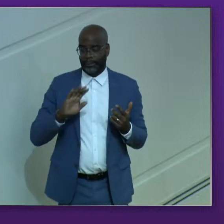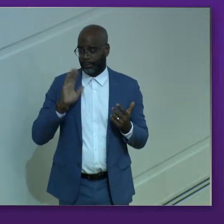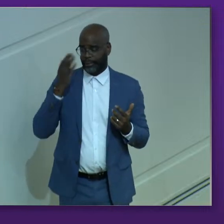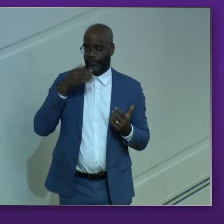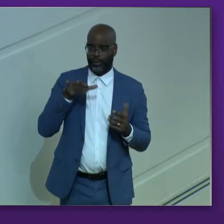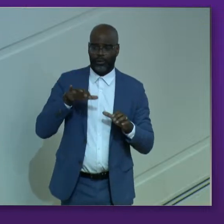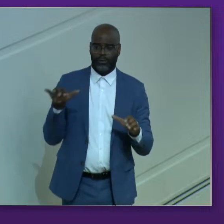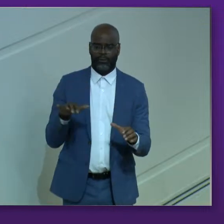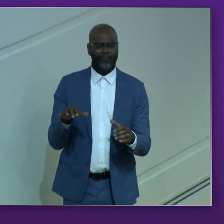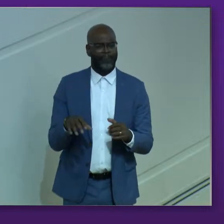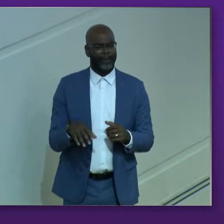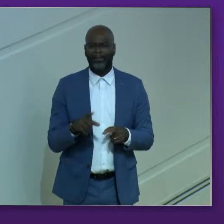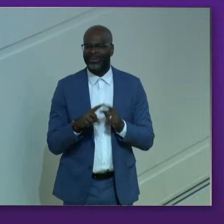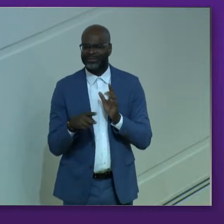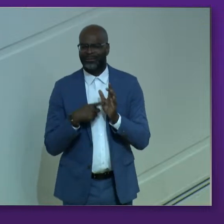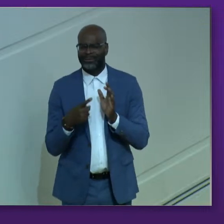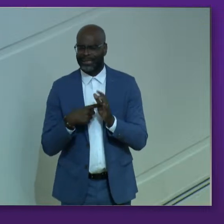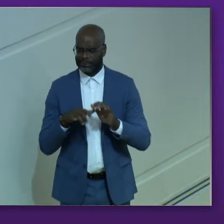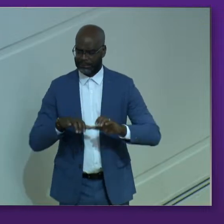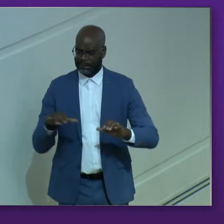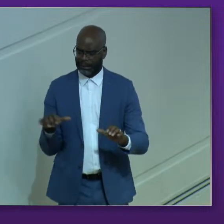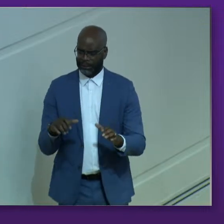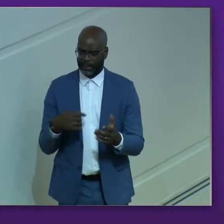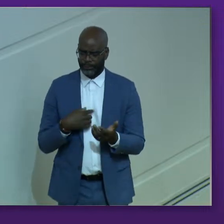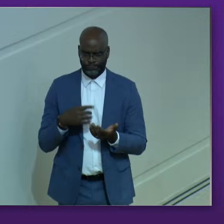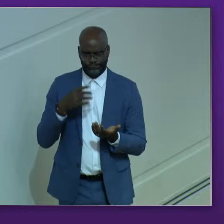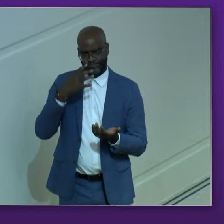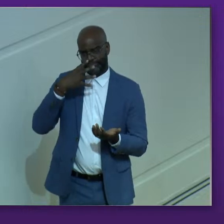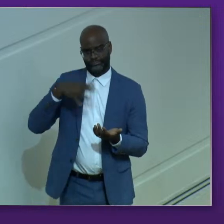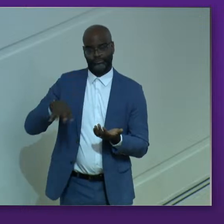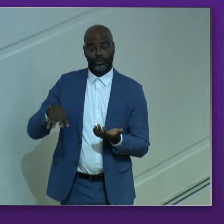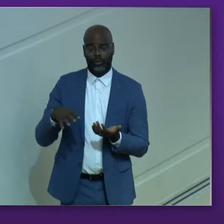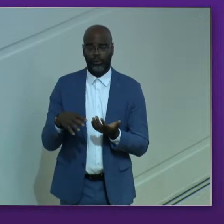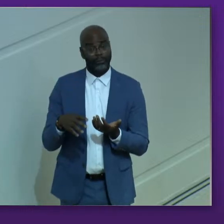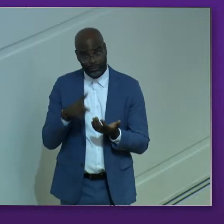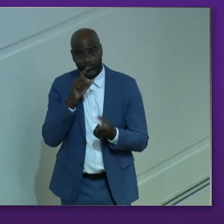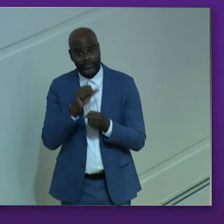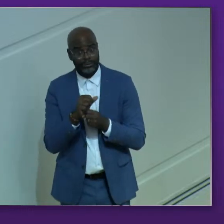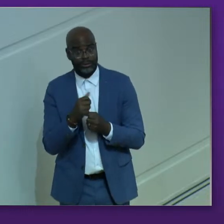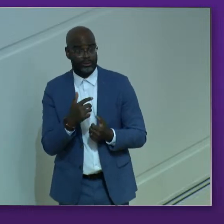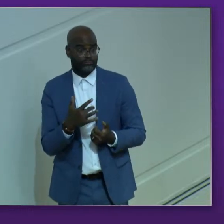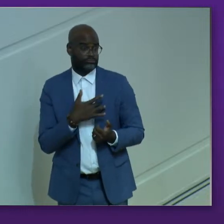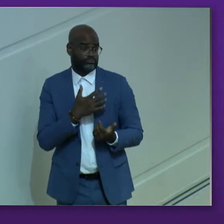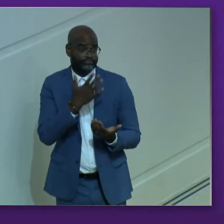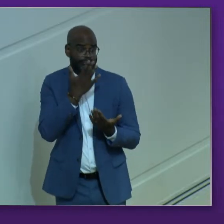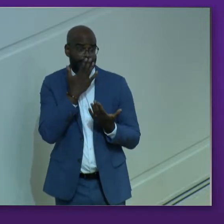TO GET WHERE THEY NEEDED TO BE BECAUSE OF THEIR ASSISTANCE. I MENTION THIS BECAUSE OFTEN